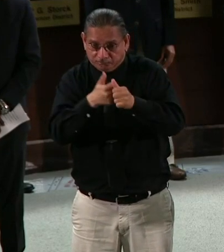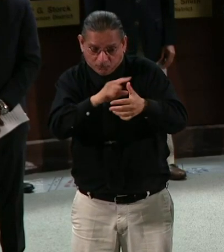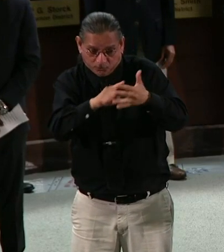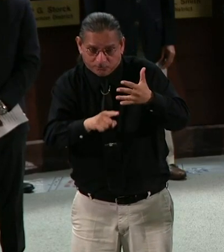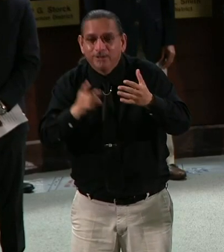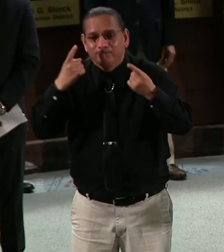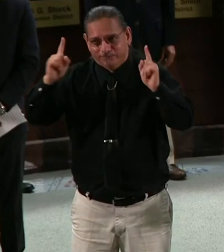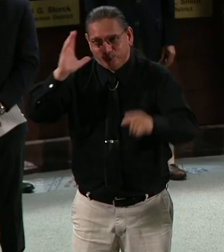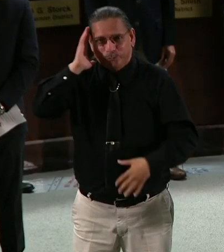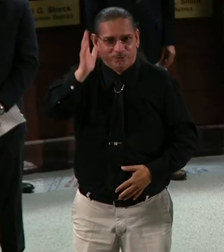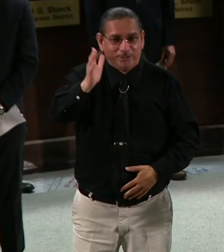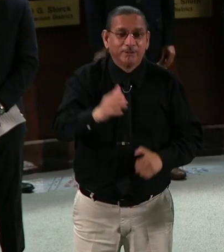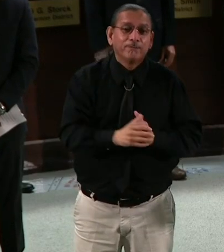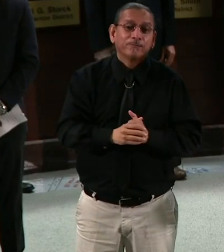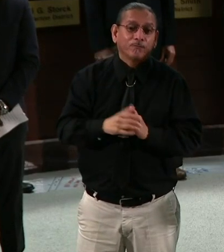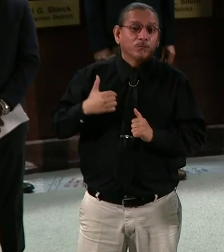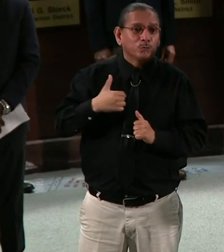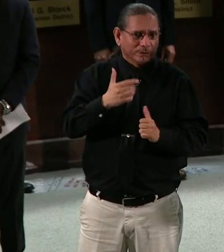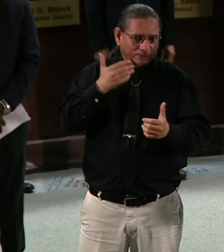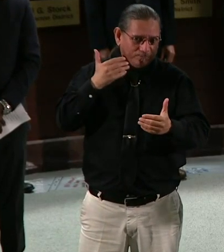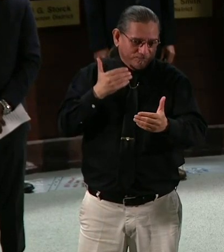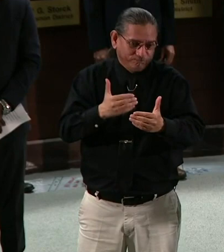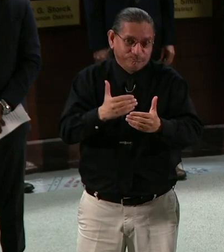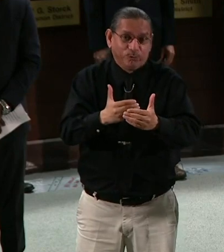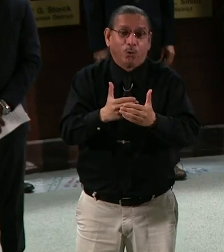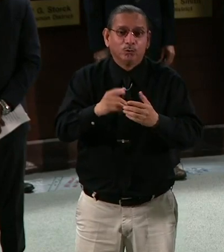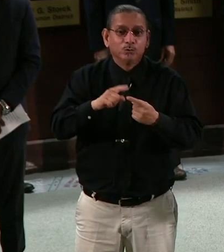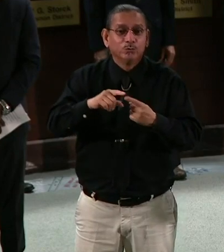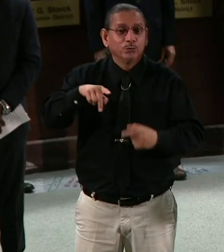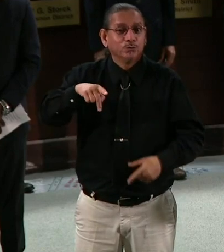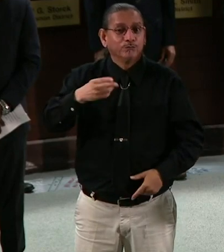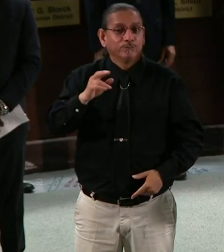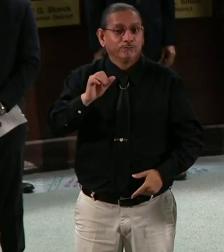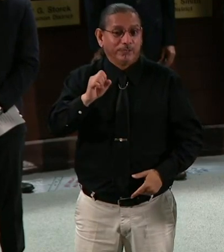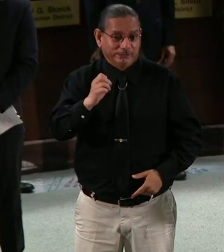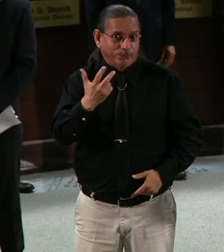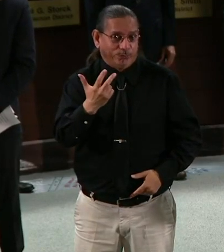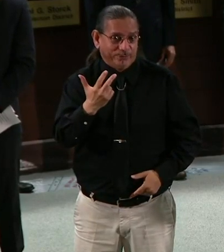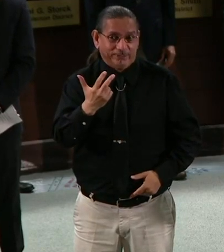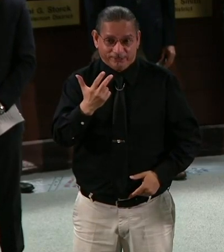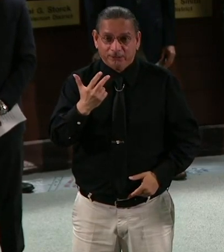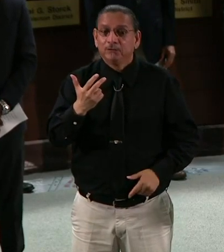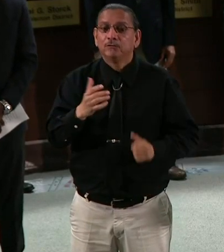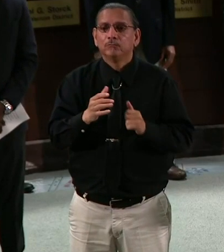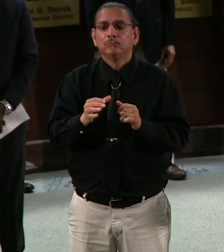WORK. CHARGE WE MOVE FORWARD